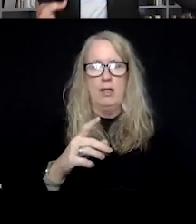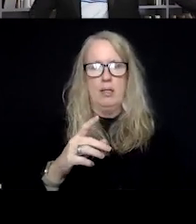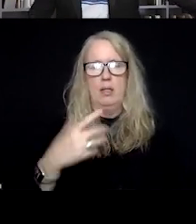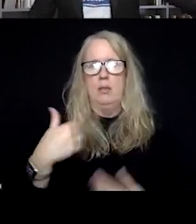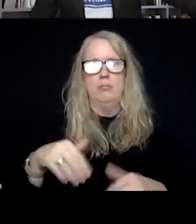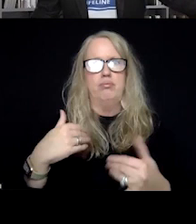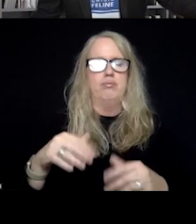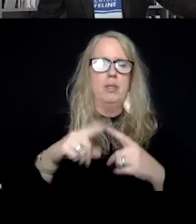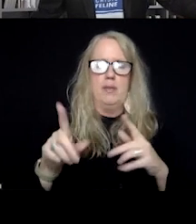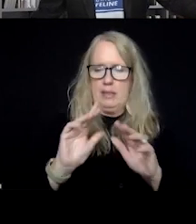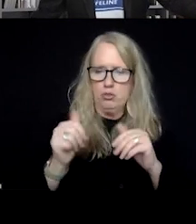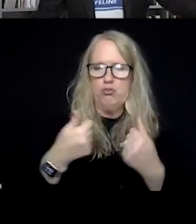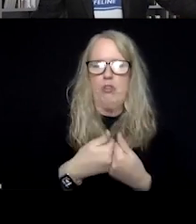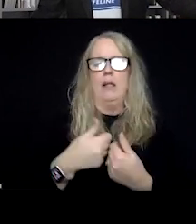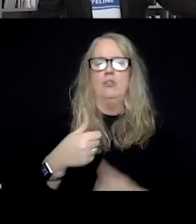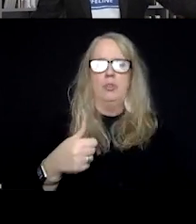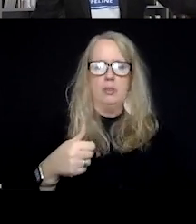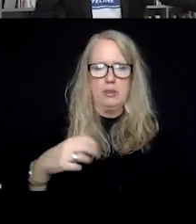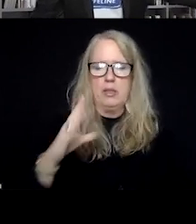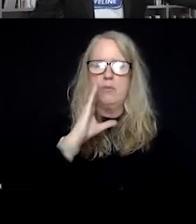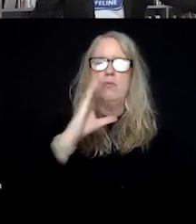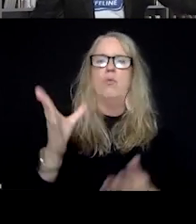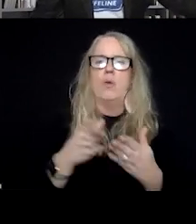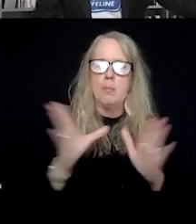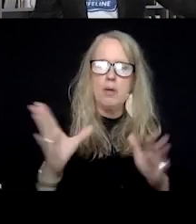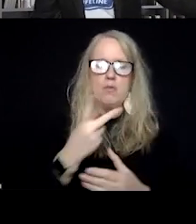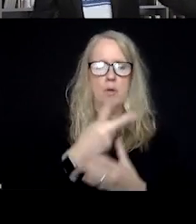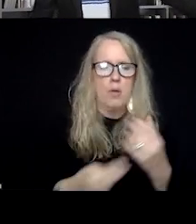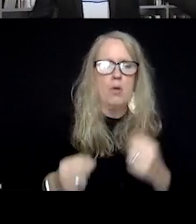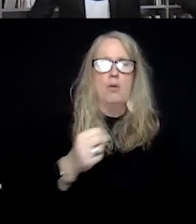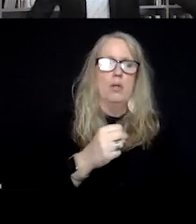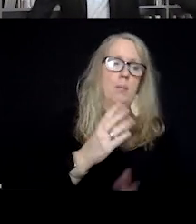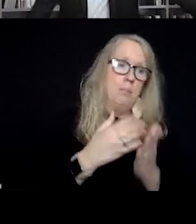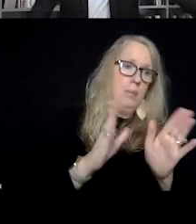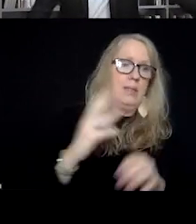THE CHALLENGES FOR THE PUBLIC SECTOR AND PRIVATE